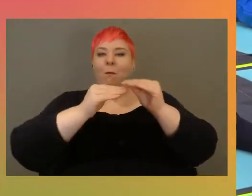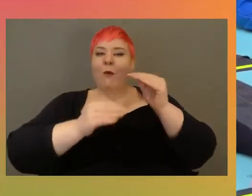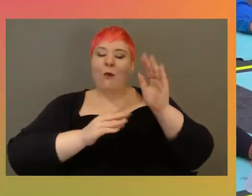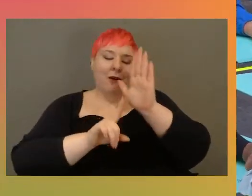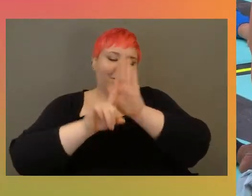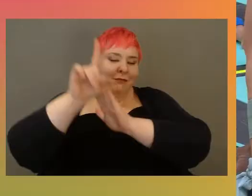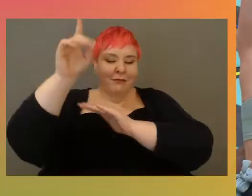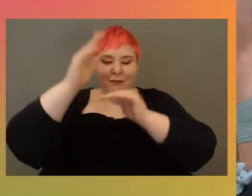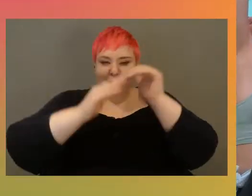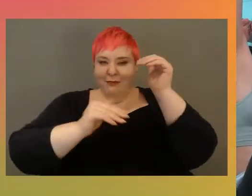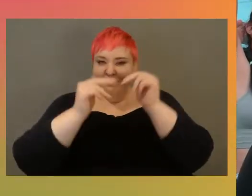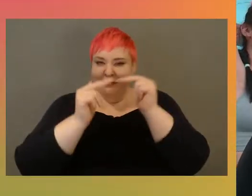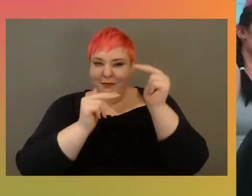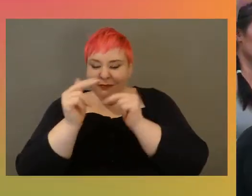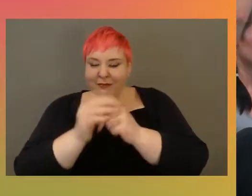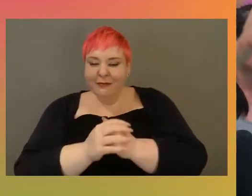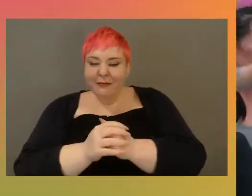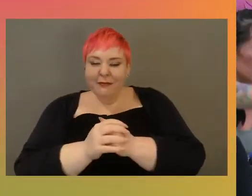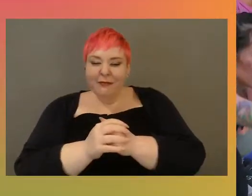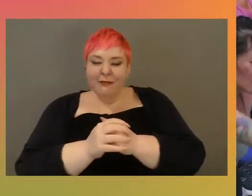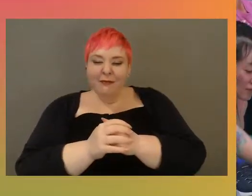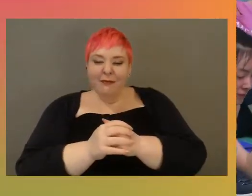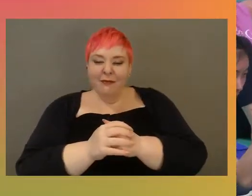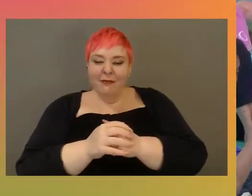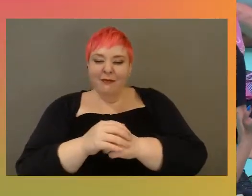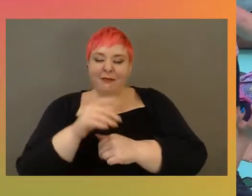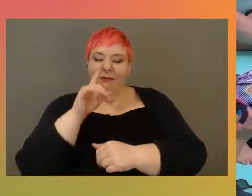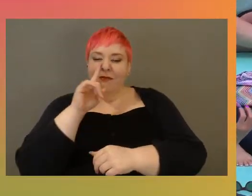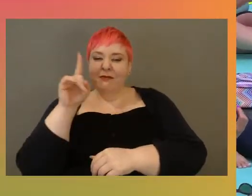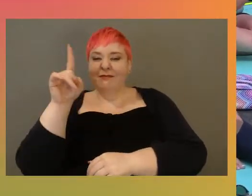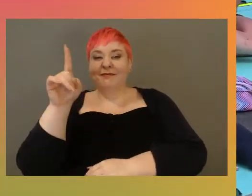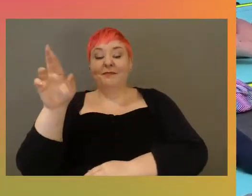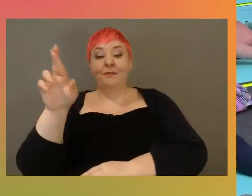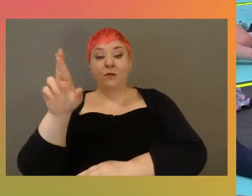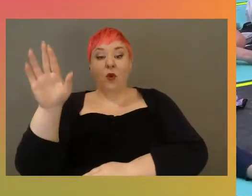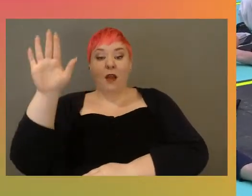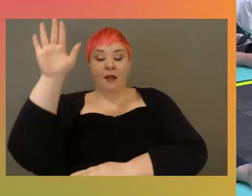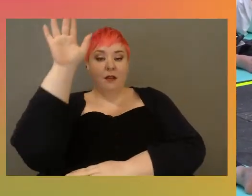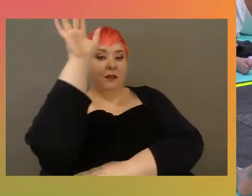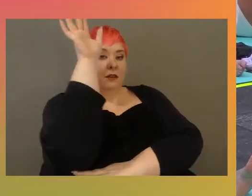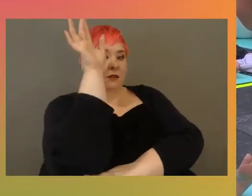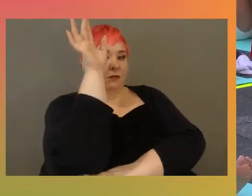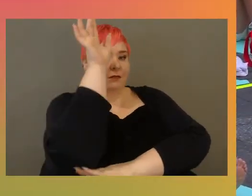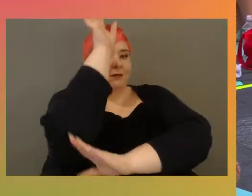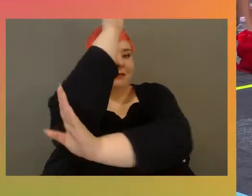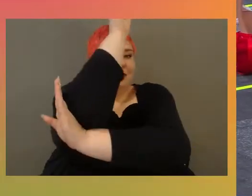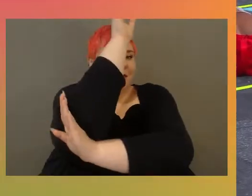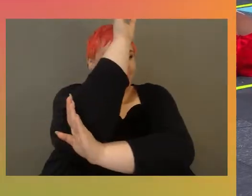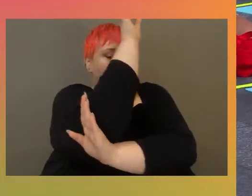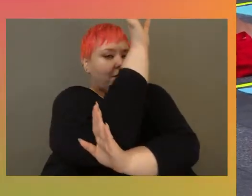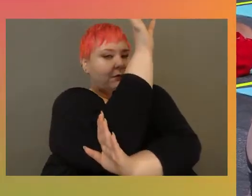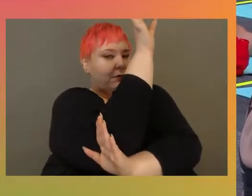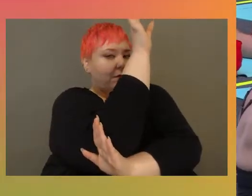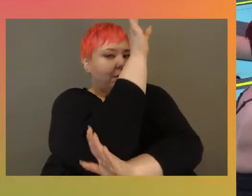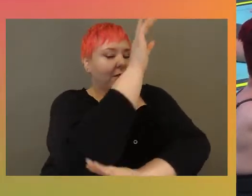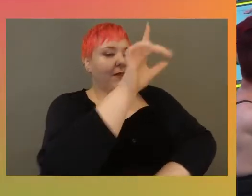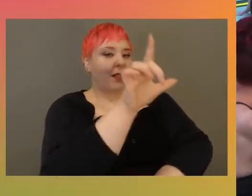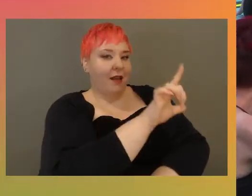BACKHAND, TAKE YOUR RIGHT ARM AND REACH HIGHER THAN THE BUILDINGS. REACH IT HIGHER THAN THE BUILDINGS.